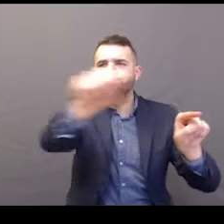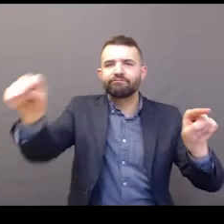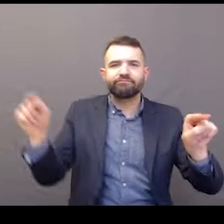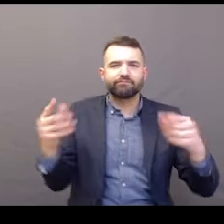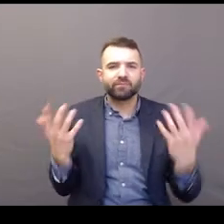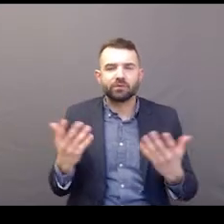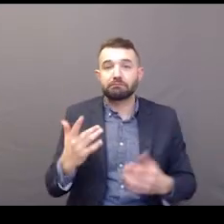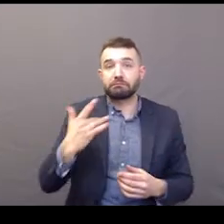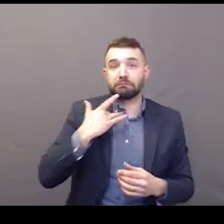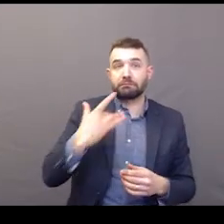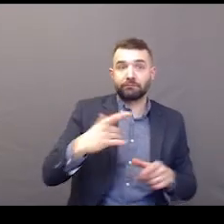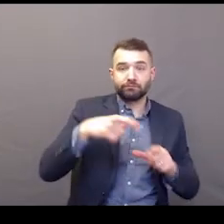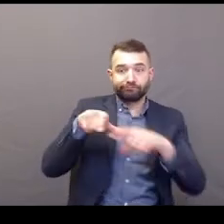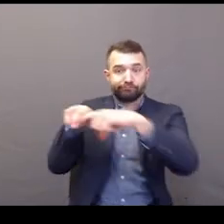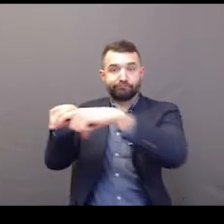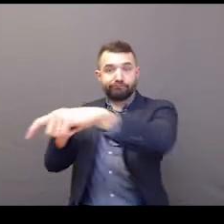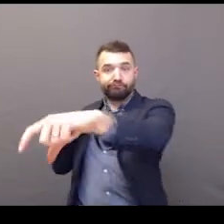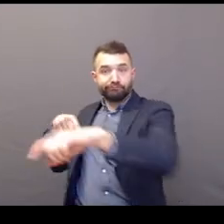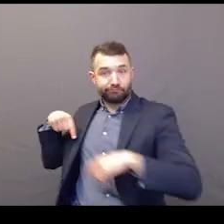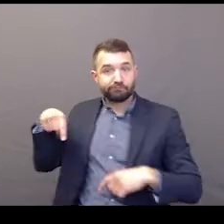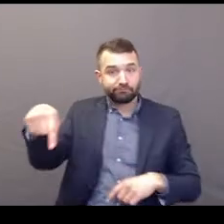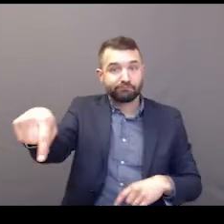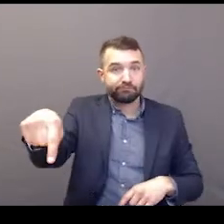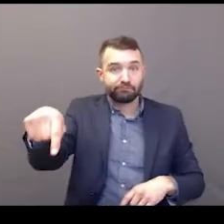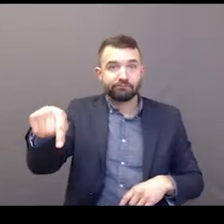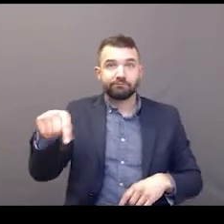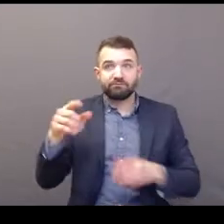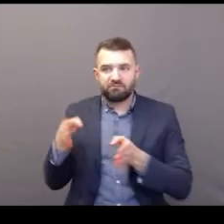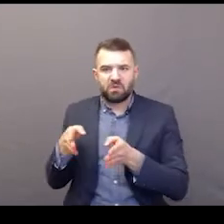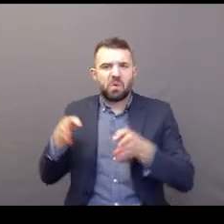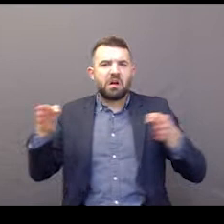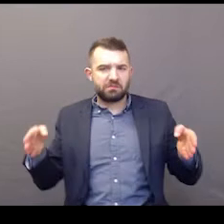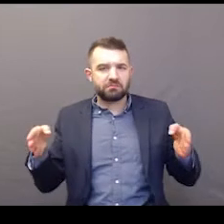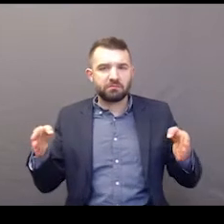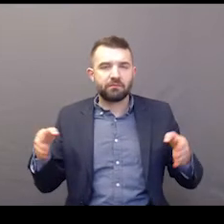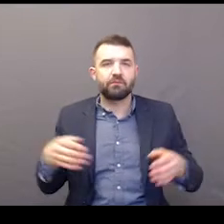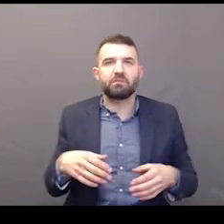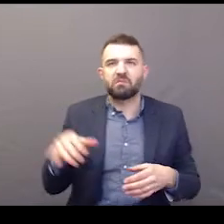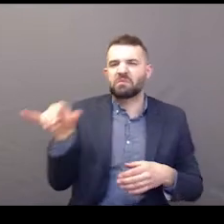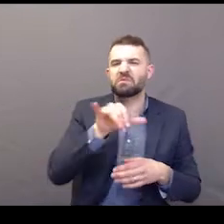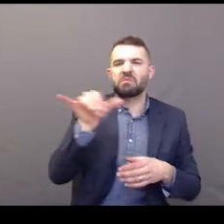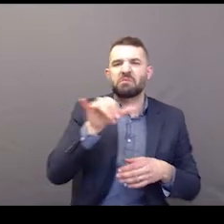longer platforms, which are essentially long and somewhat wider sidewalks, so that two buses